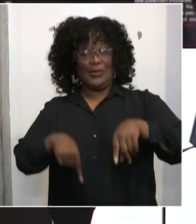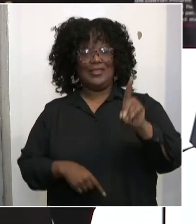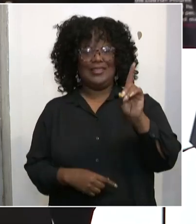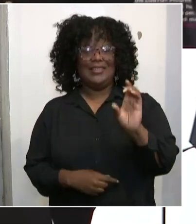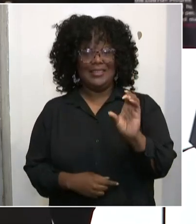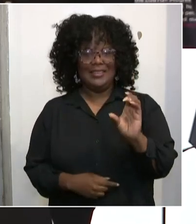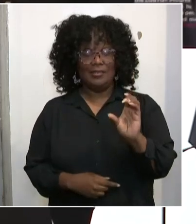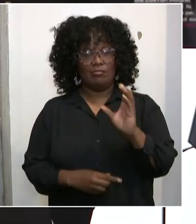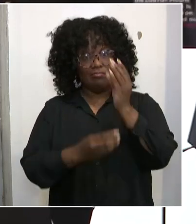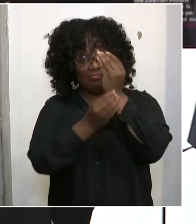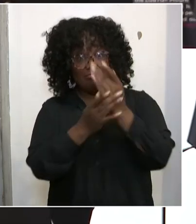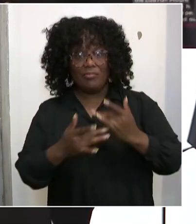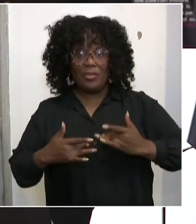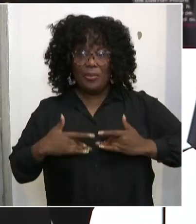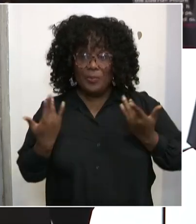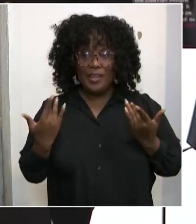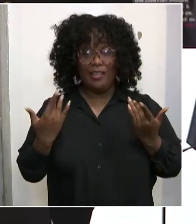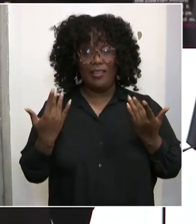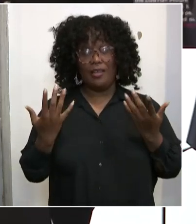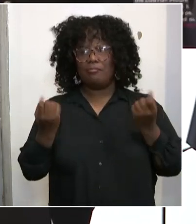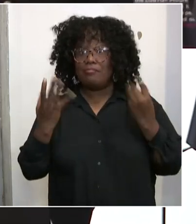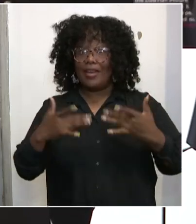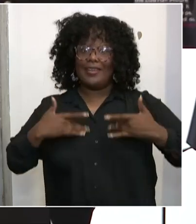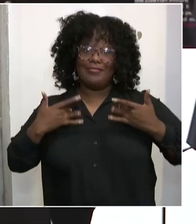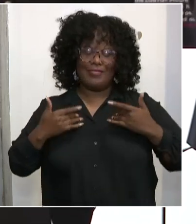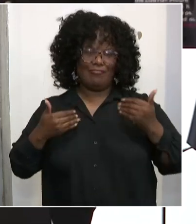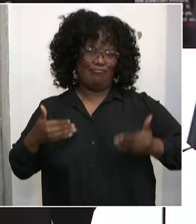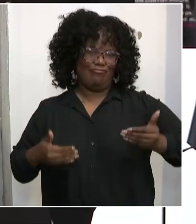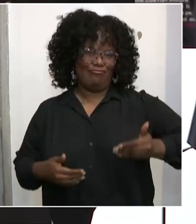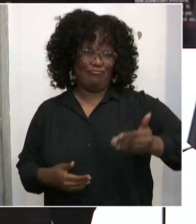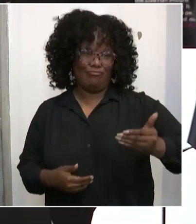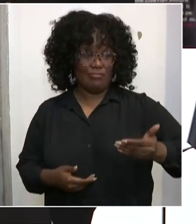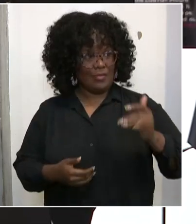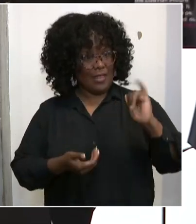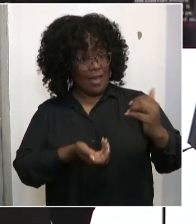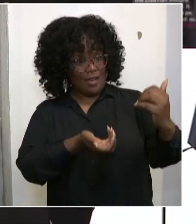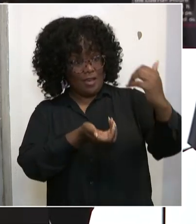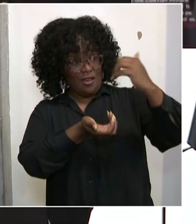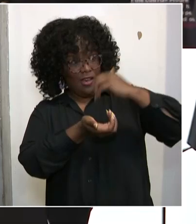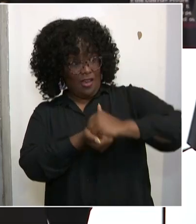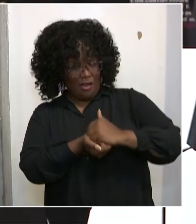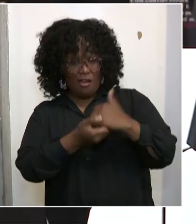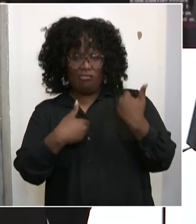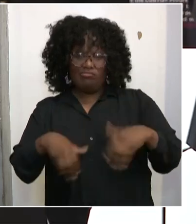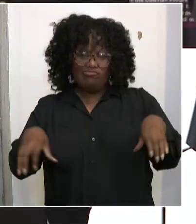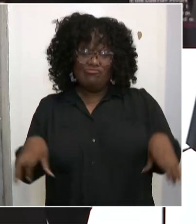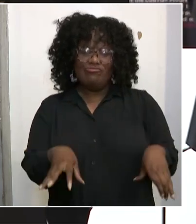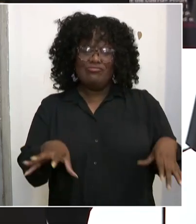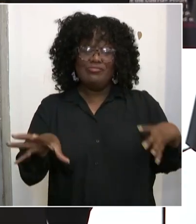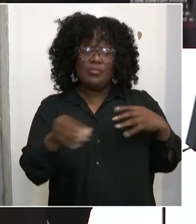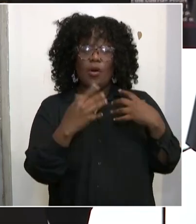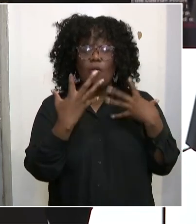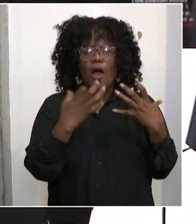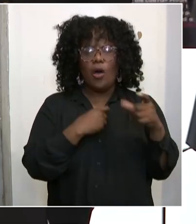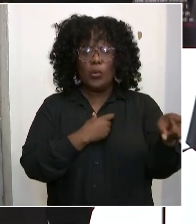all of our partners who are here with us who have been a part of this phenomenal experience, and we want you to stay plugged in to OCT FME.